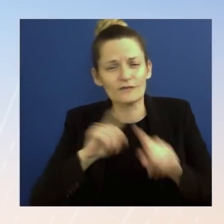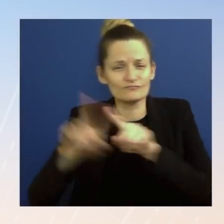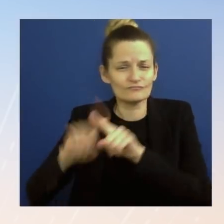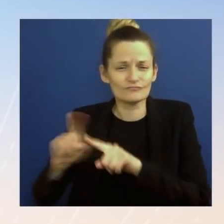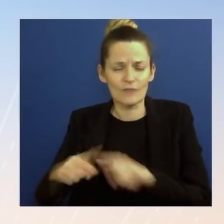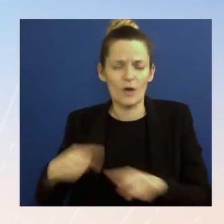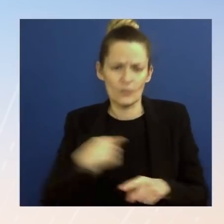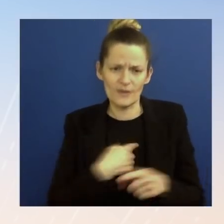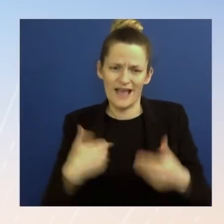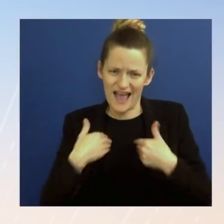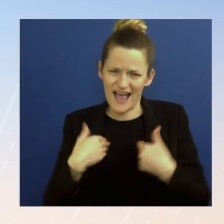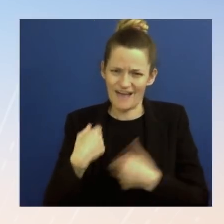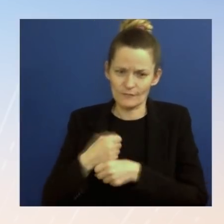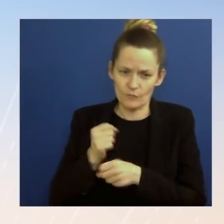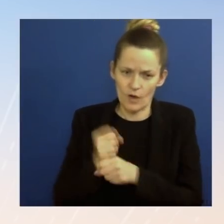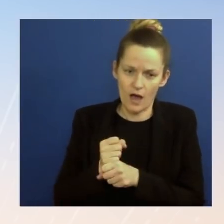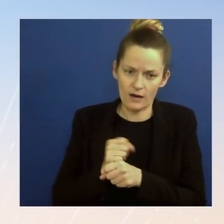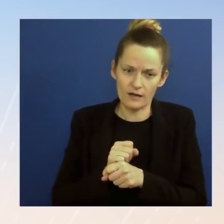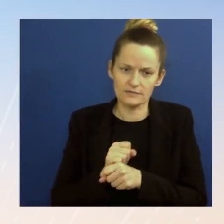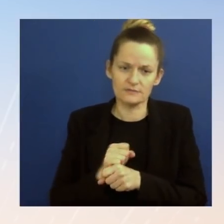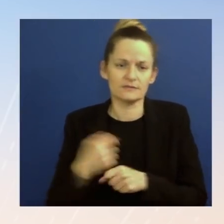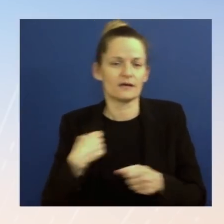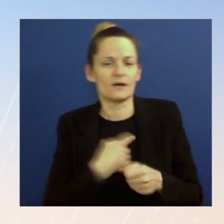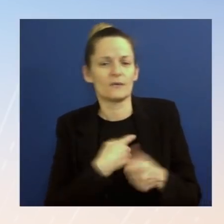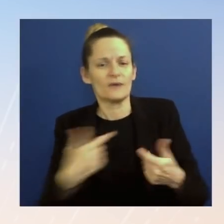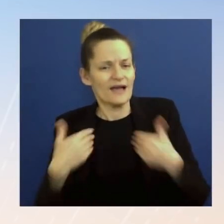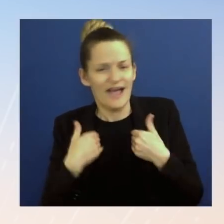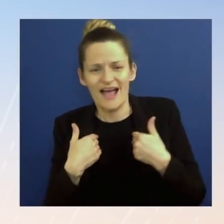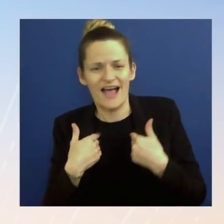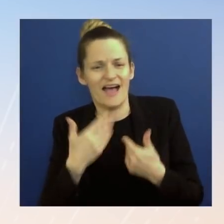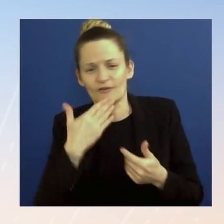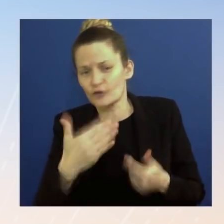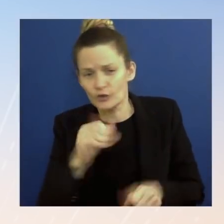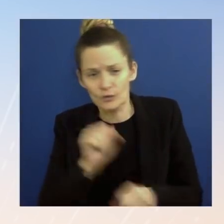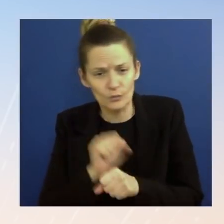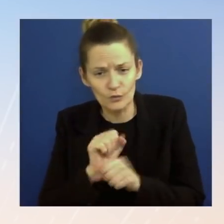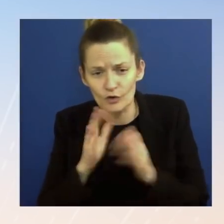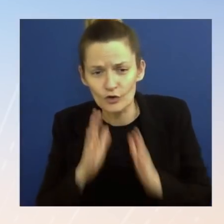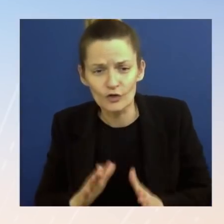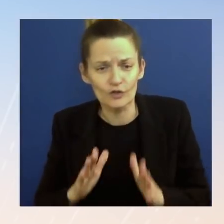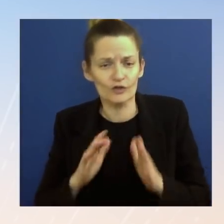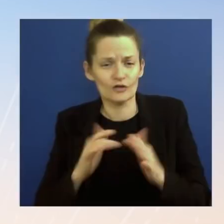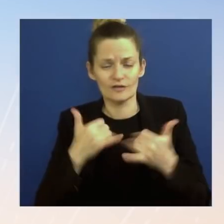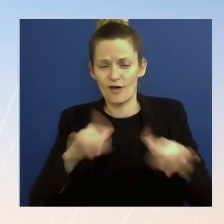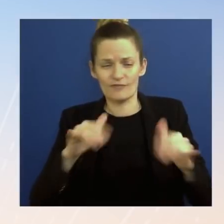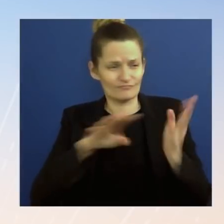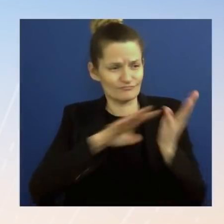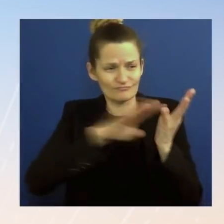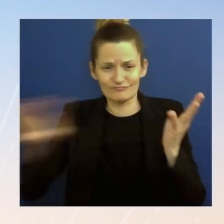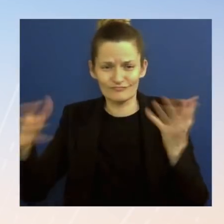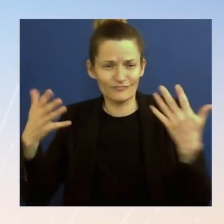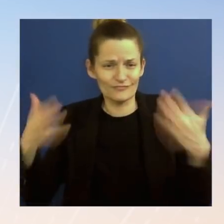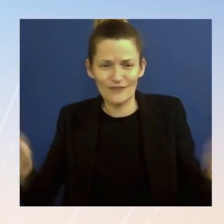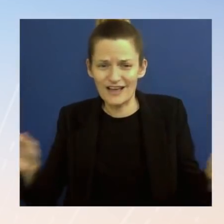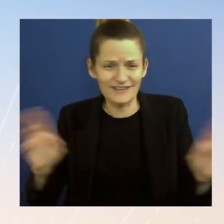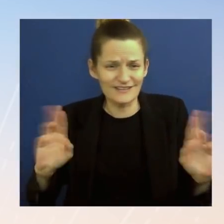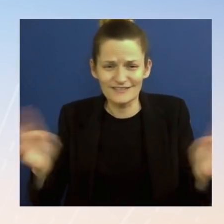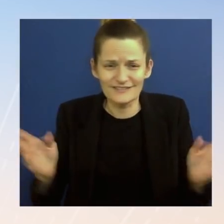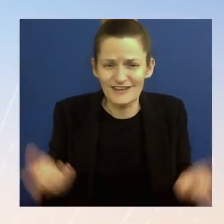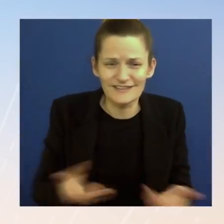But in terms of specific impacts of ports in China, we're monitoring it, and we don't have a new assessment at this -- in additi- -- up-to-date assessment,